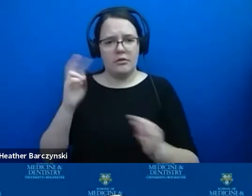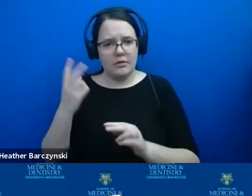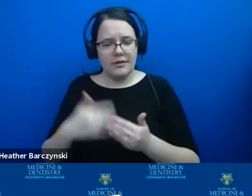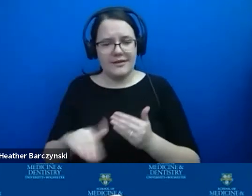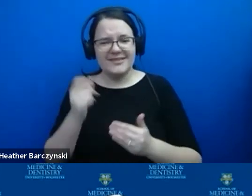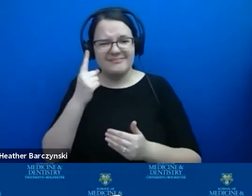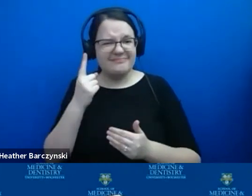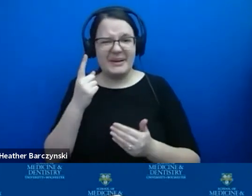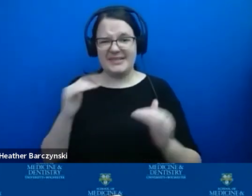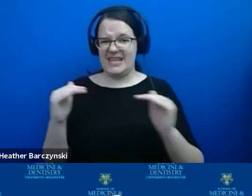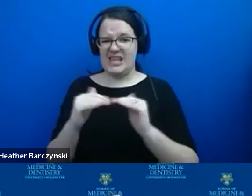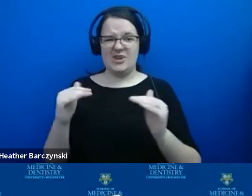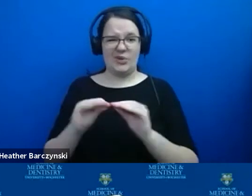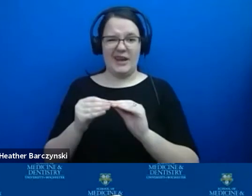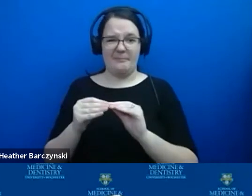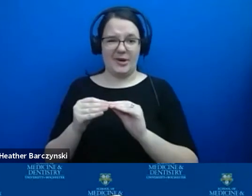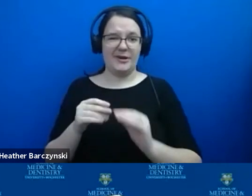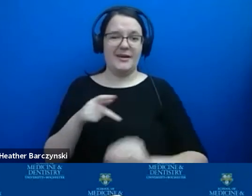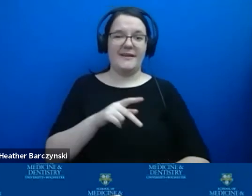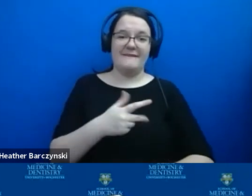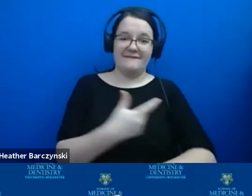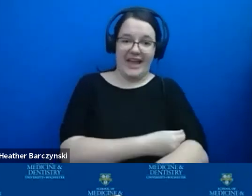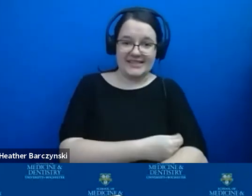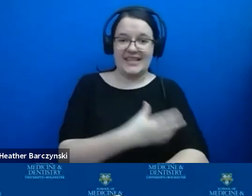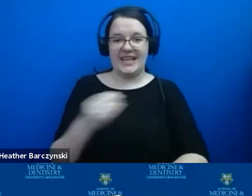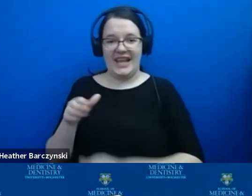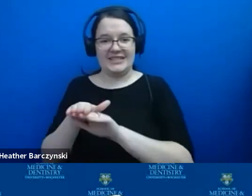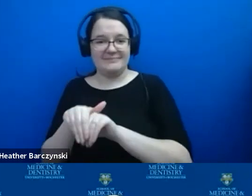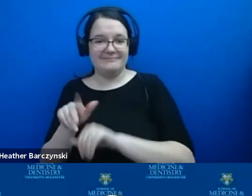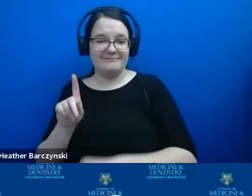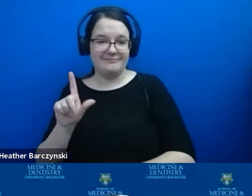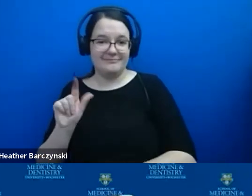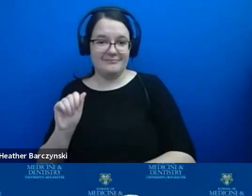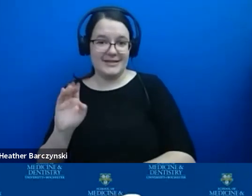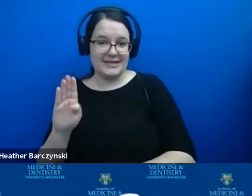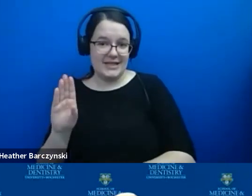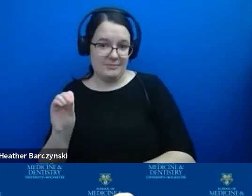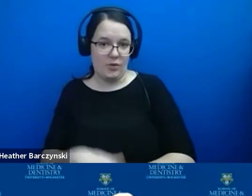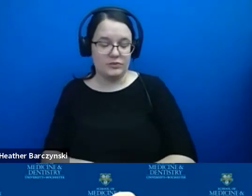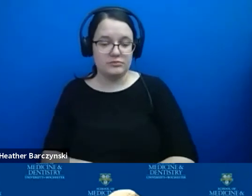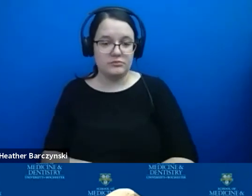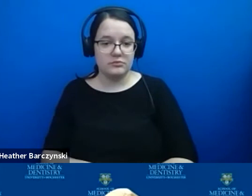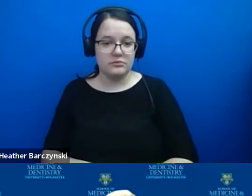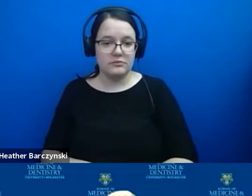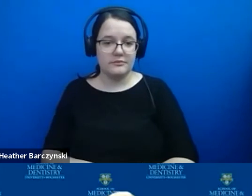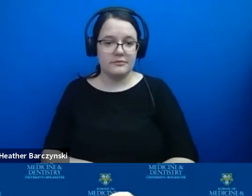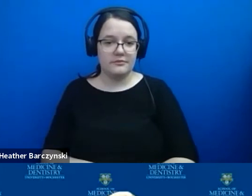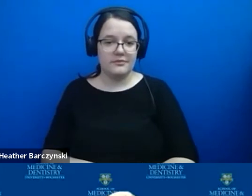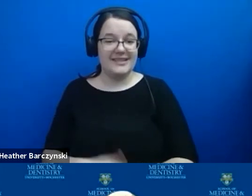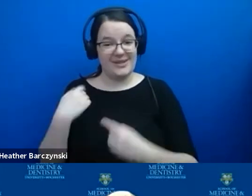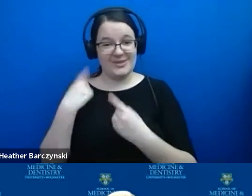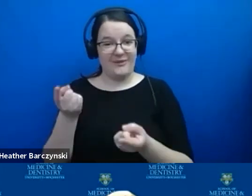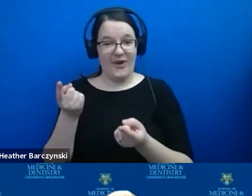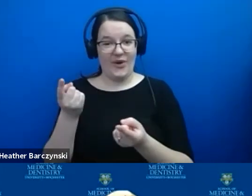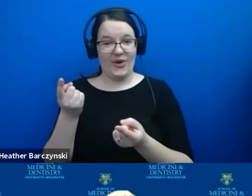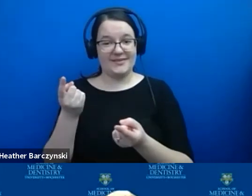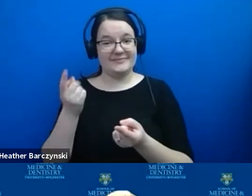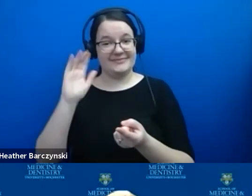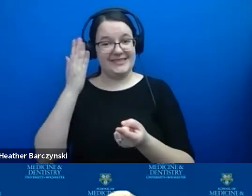so there there are data that that will be garnered but so far as mary um and dave said that you know